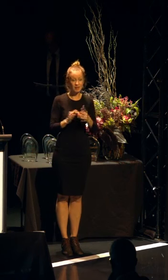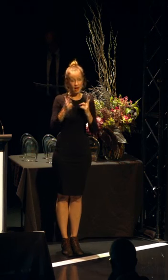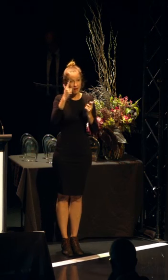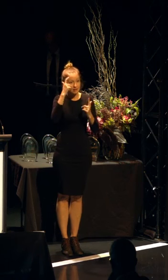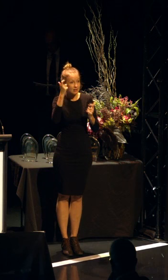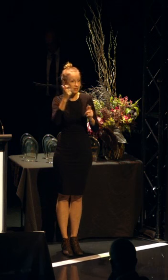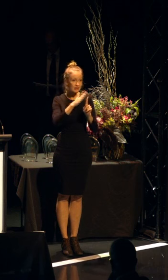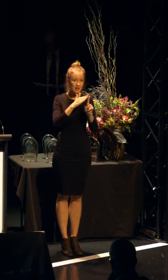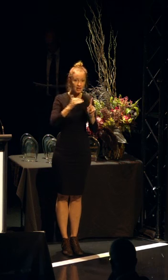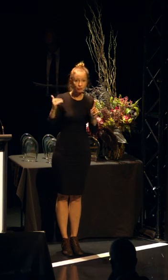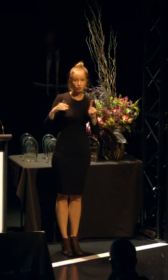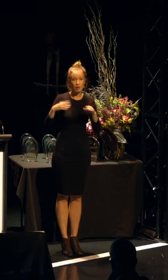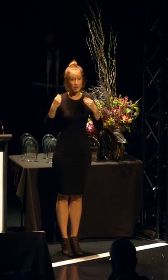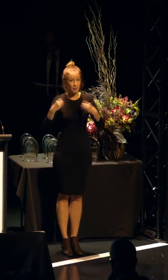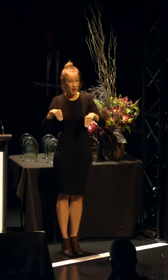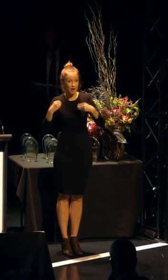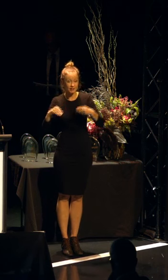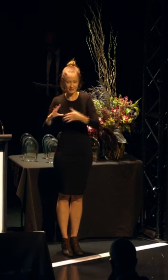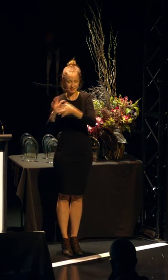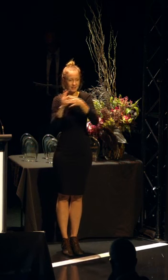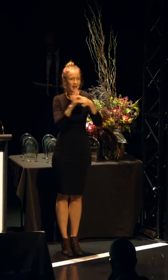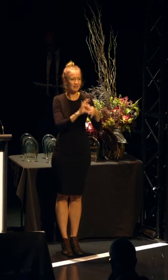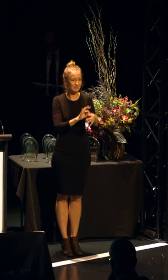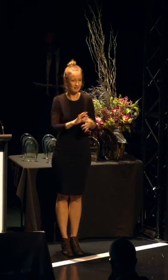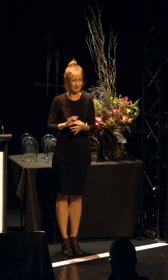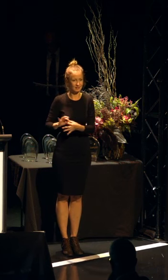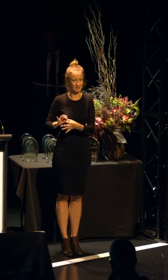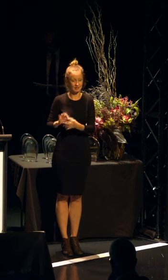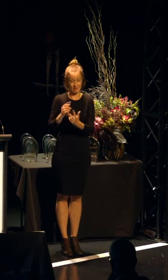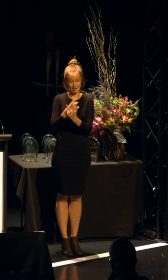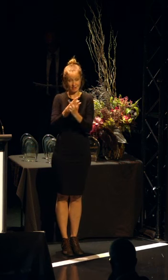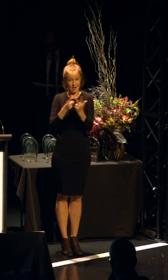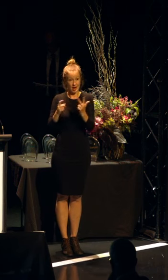Artists who have inspired the Australia Council to look forward